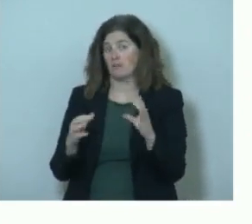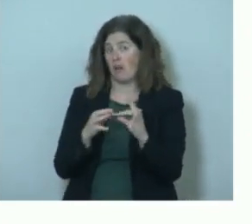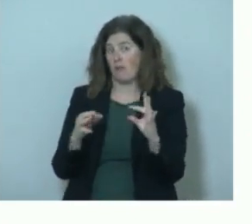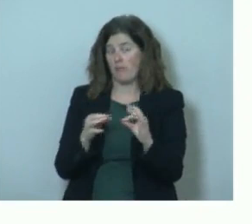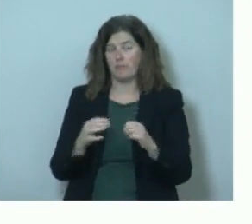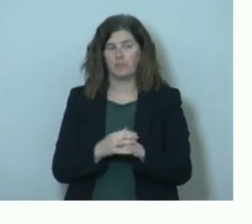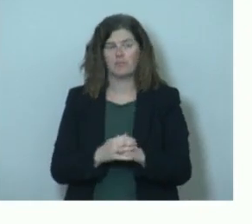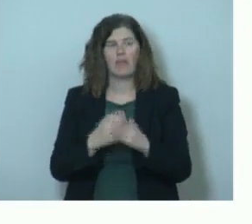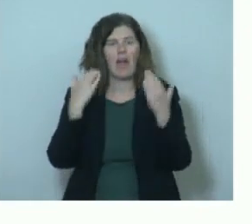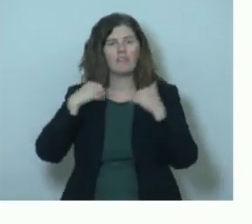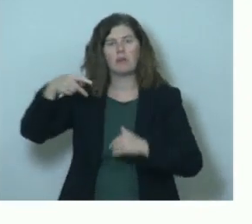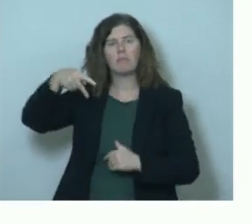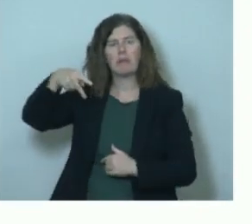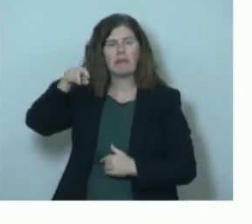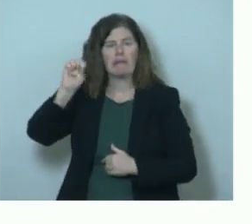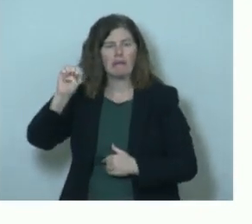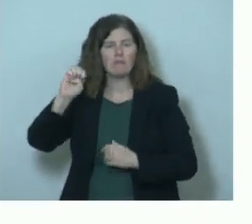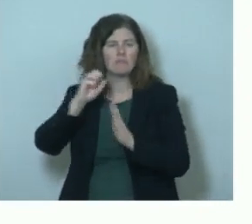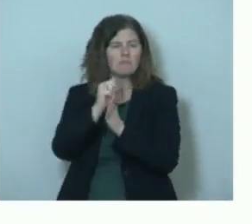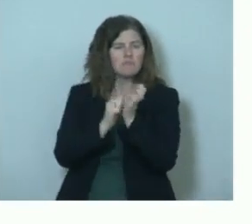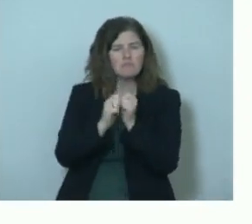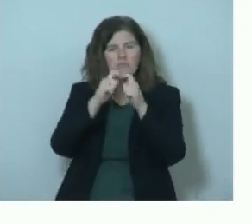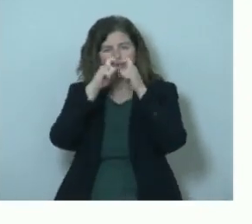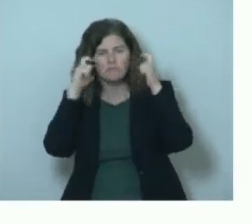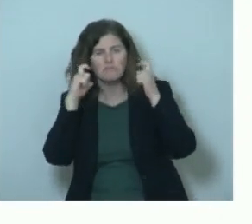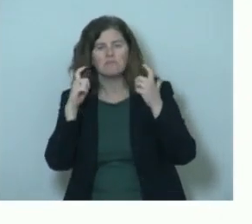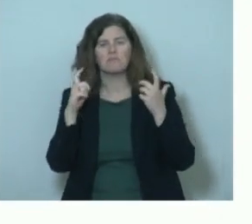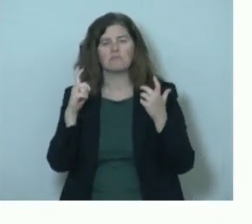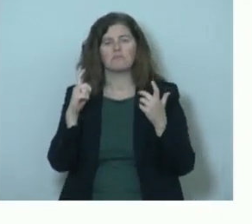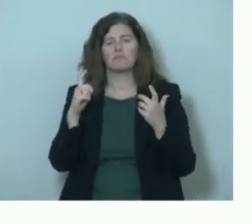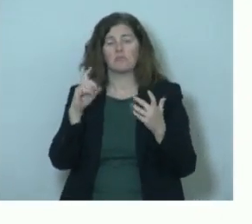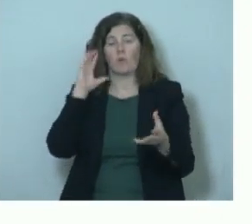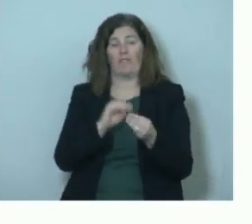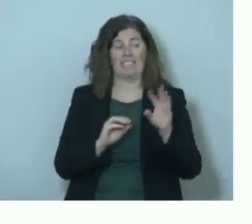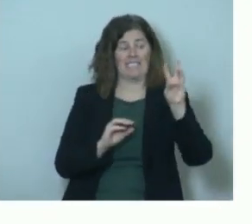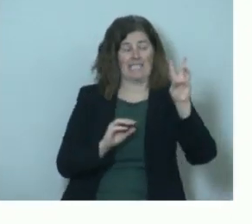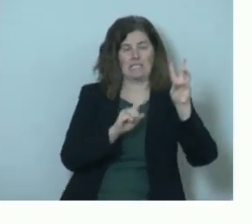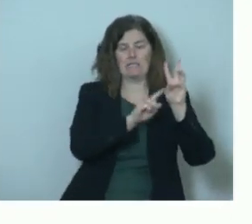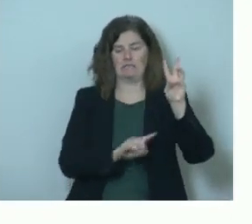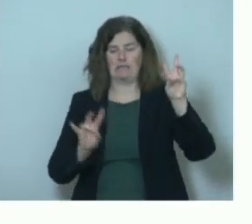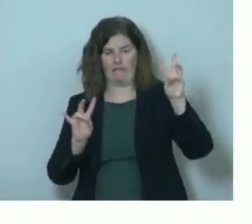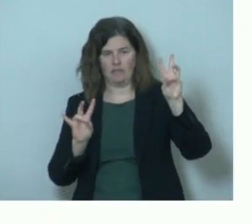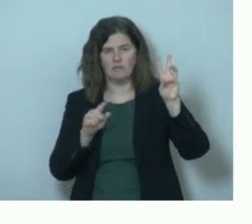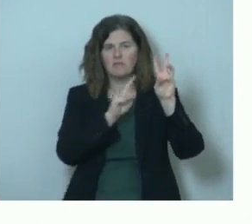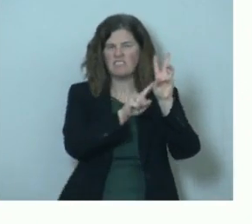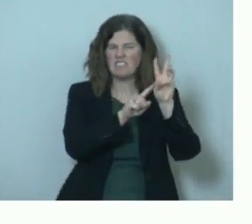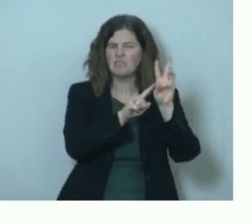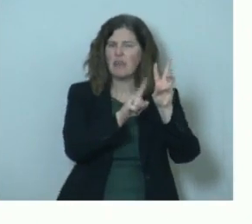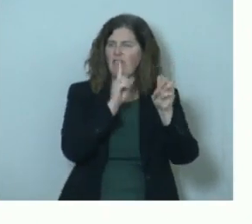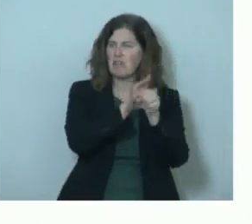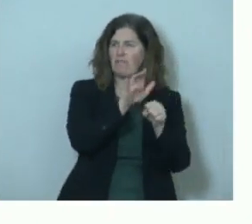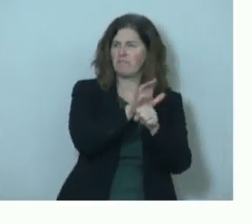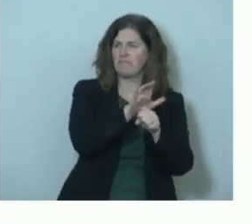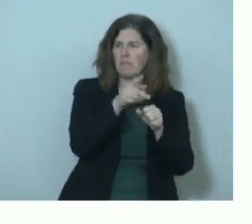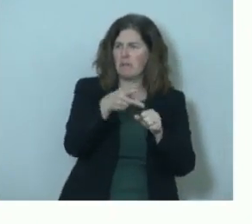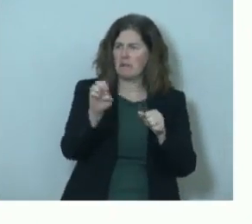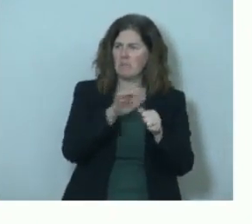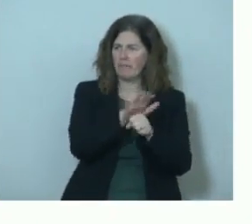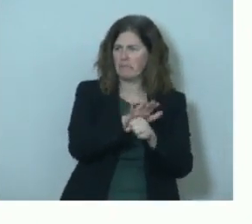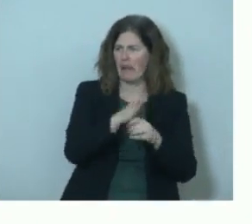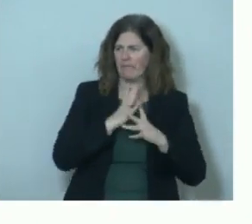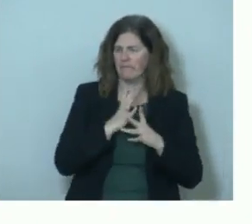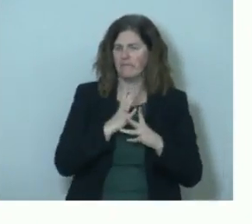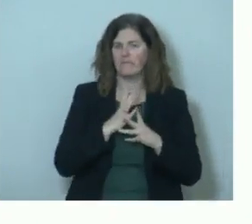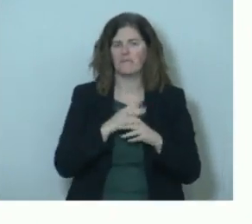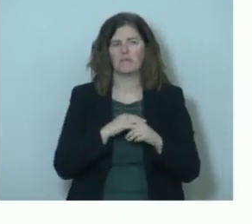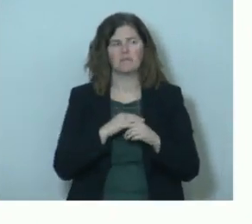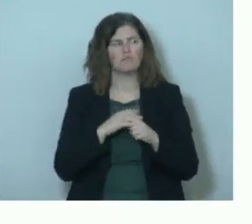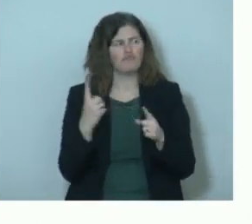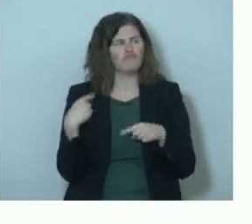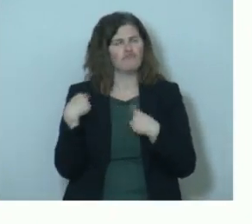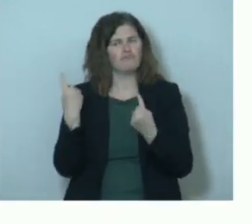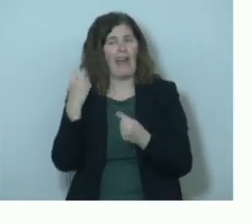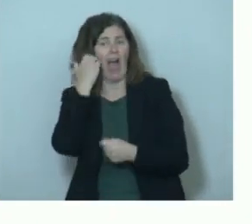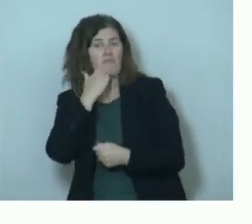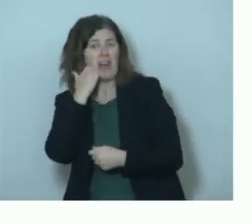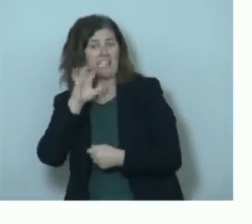WE DON’T WANT YOU TO END UP IN THE HOSPITAL OR INTENSIVE CARE BECAUSE THE DISEASE PATTERN IS OUT OF CONTROL.